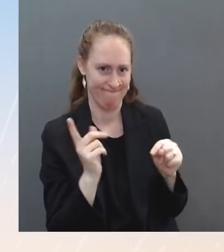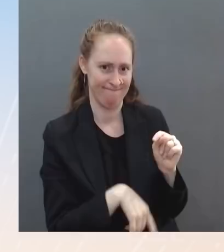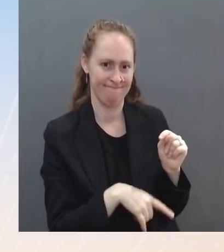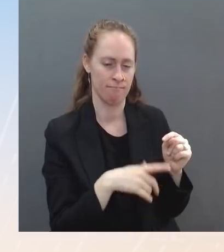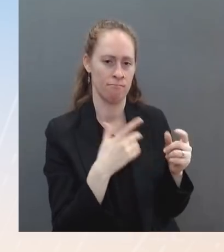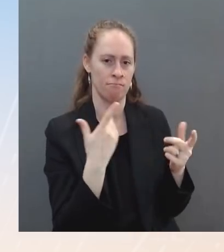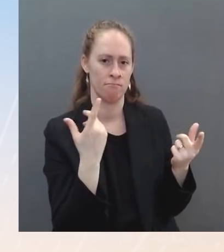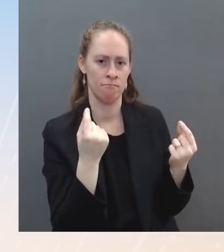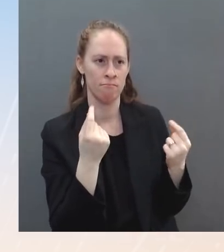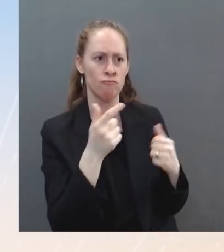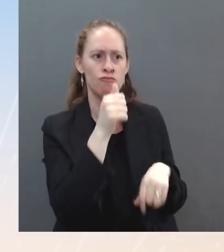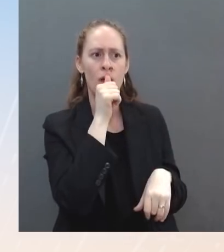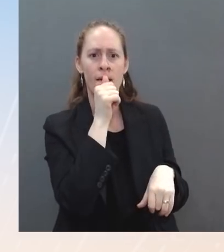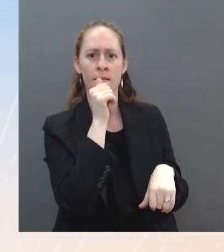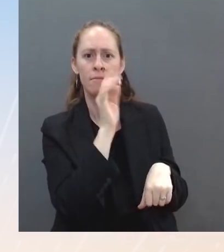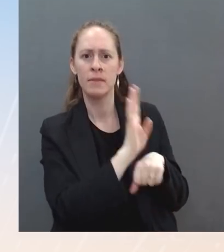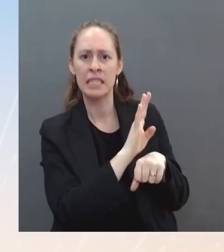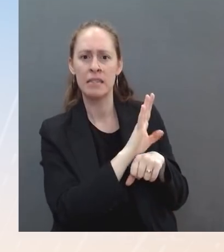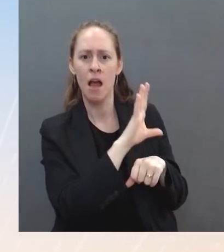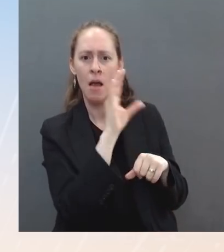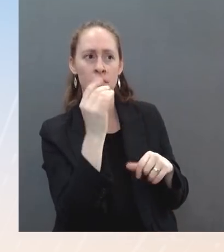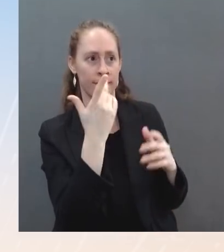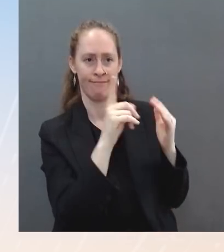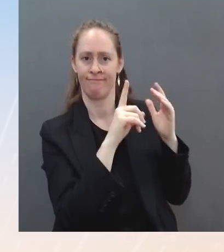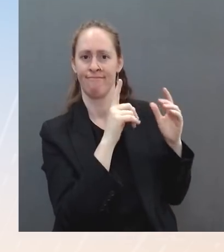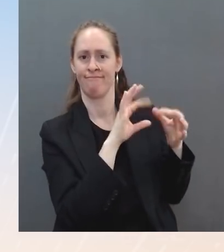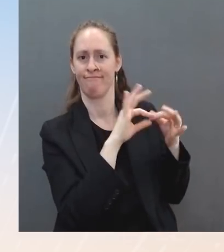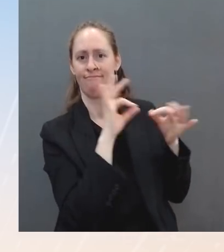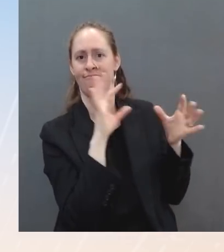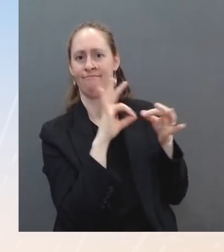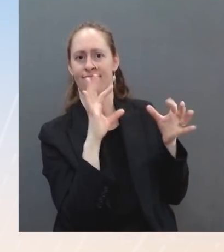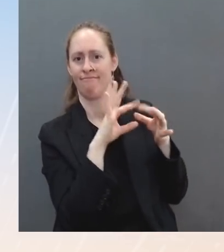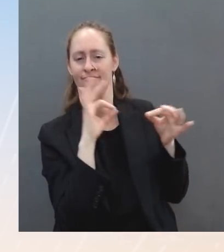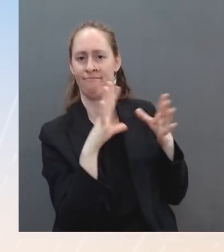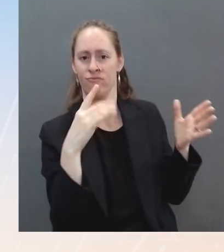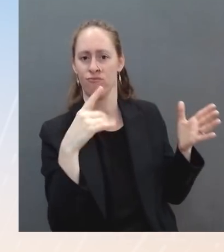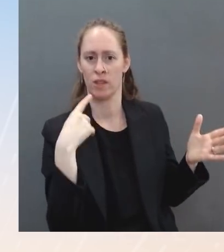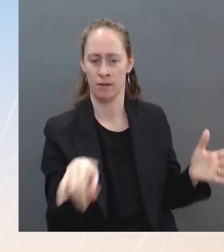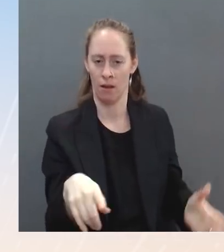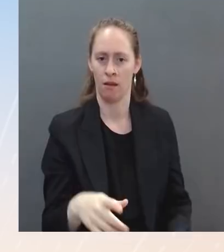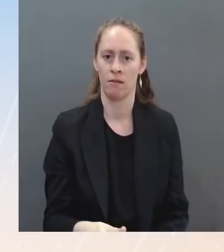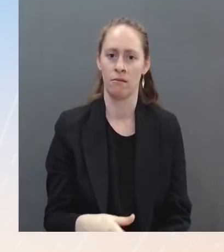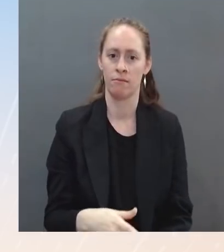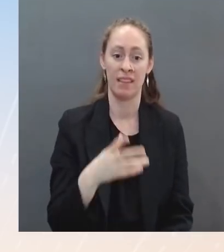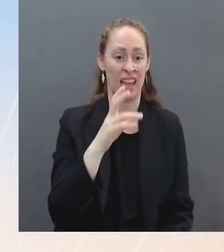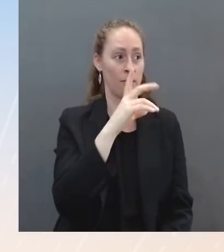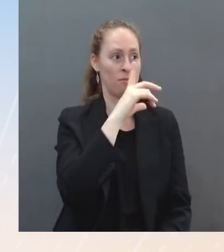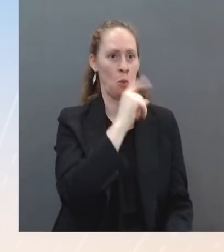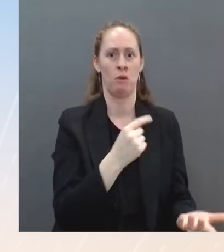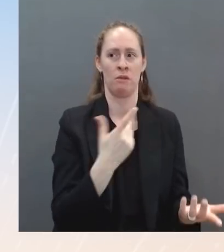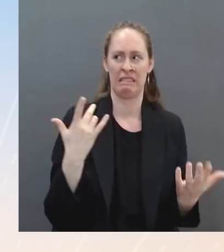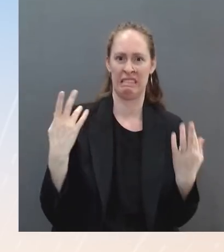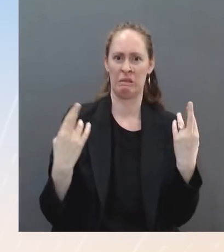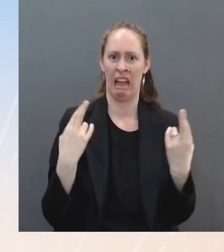saying that the sanctions have imposed unprecedented costs, I think that's a better metric of where the Russian economy is right now.